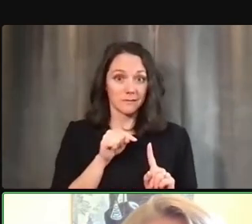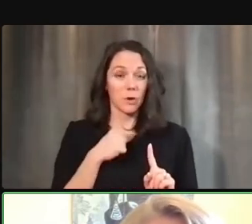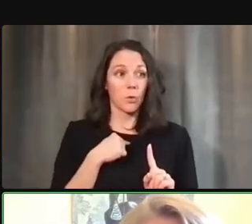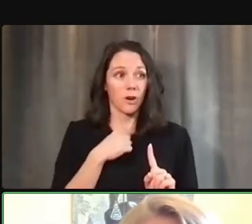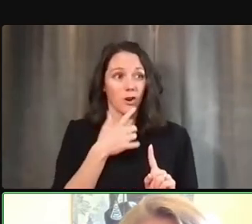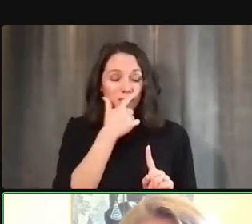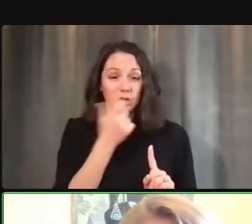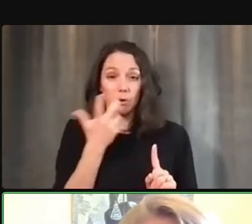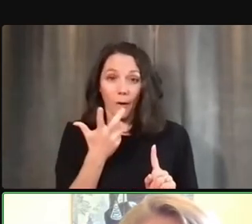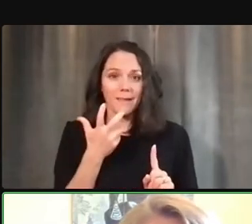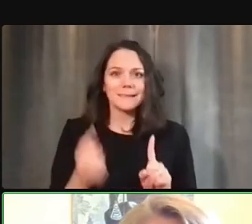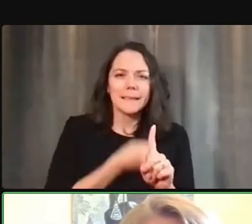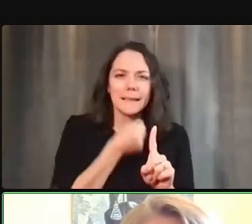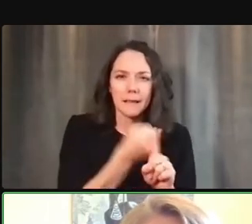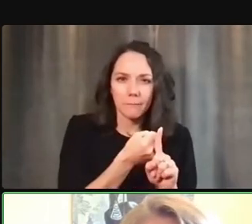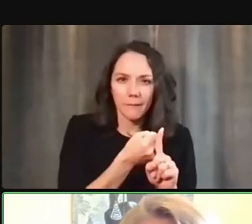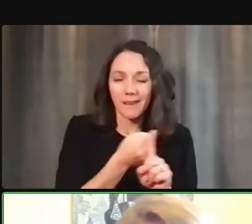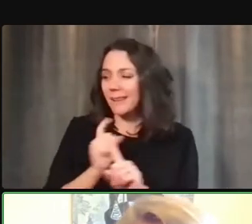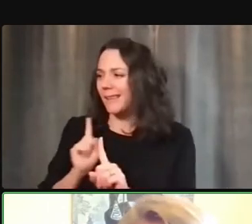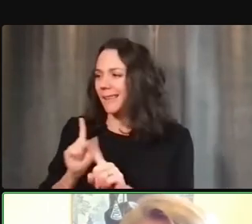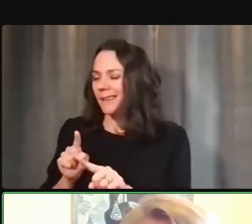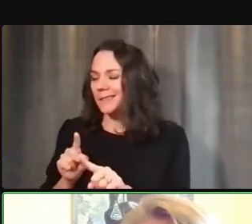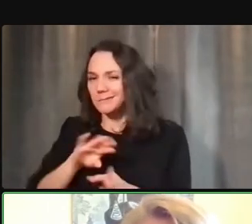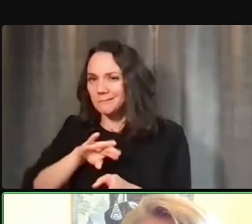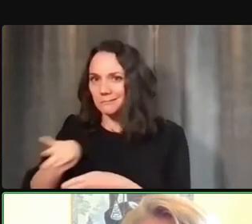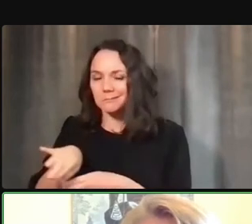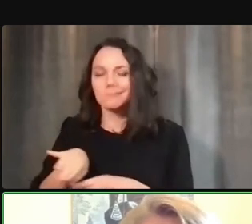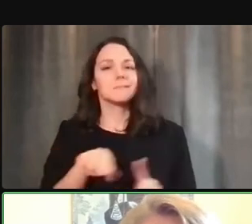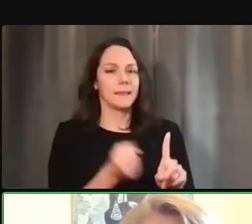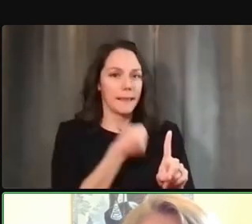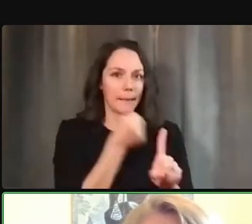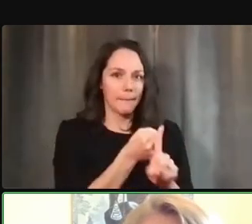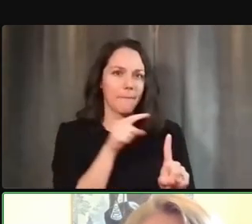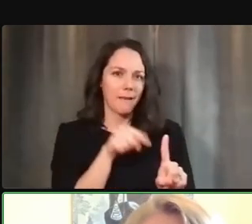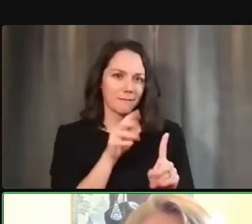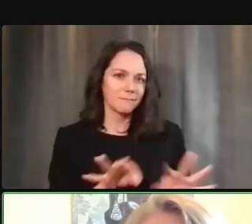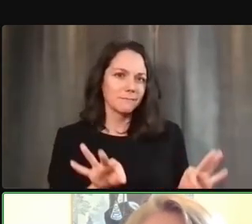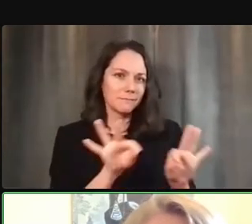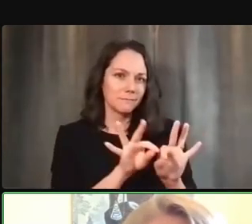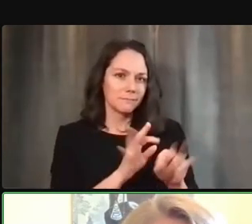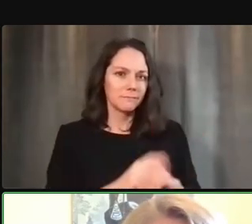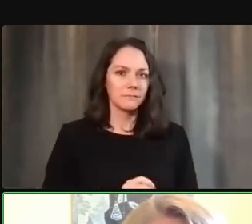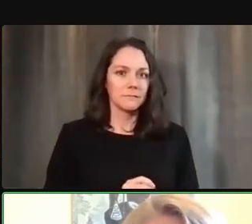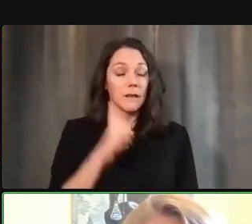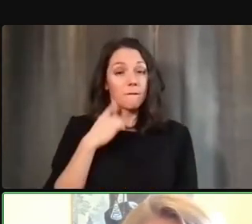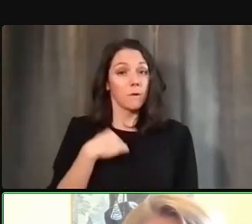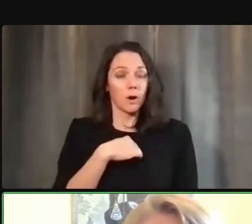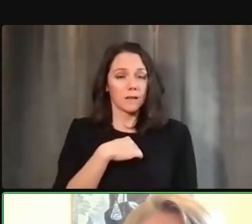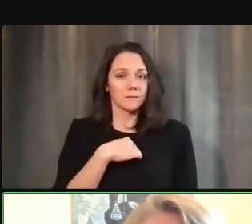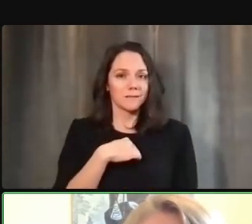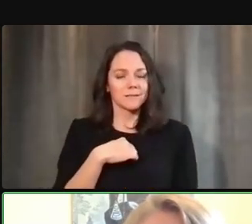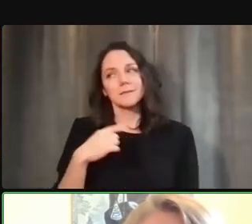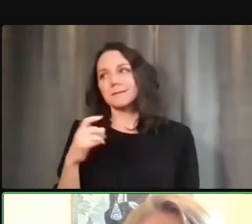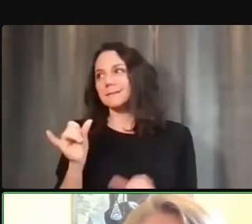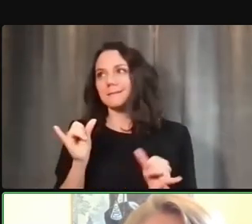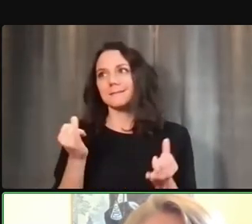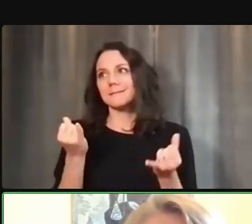Our Museum is still like many museums, our attendance isn't where it was pre pantemic levels.